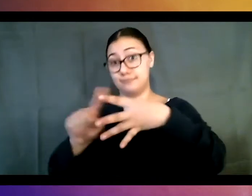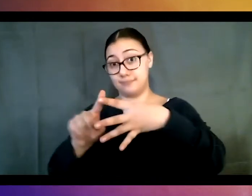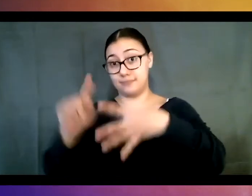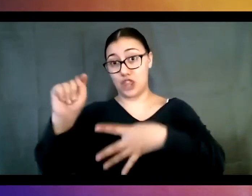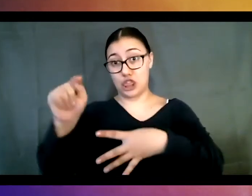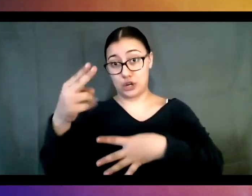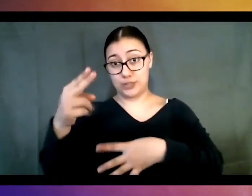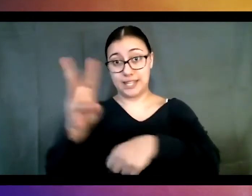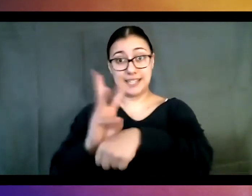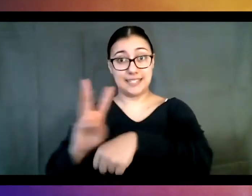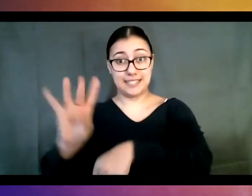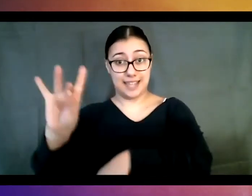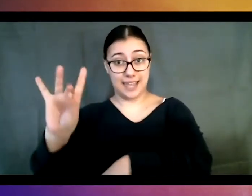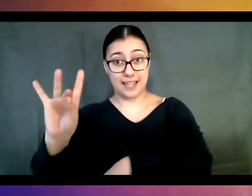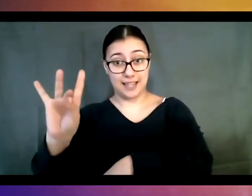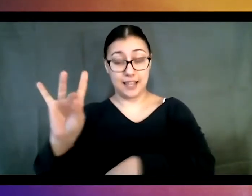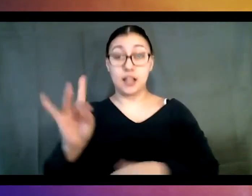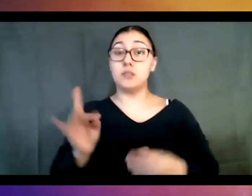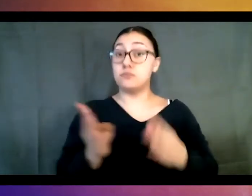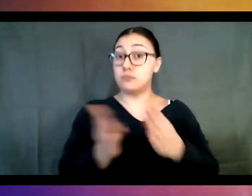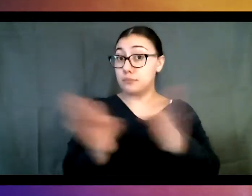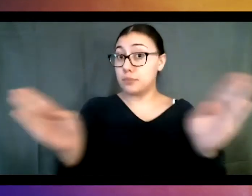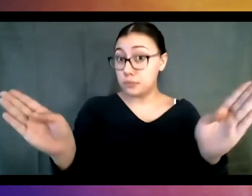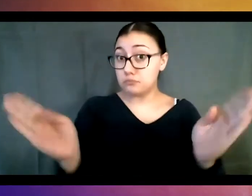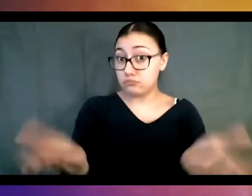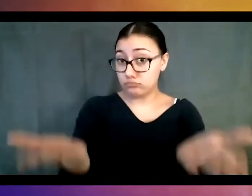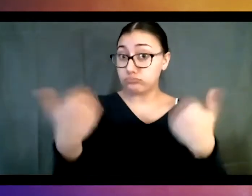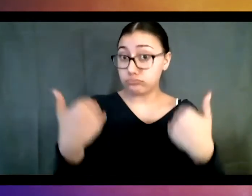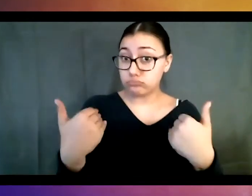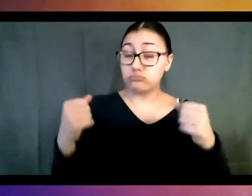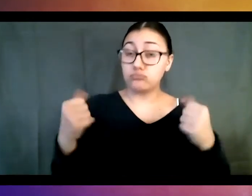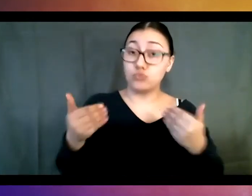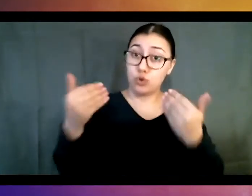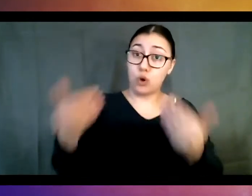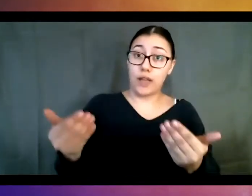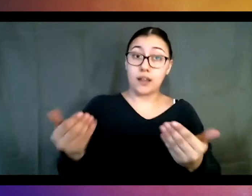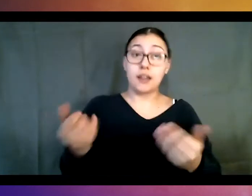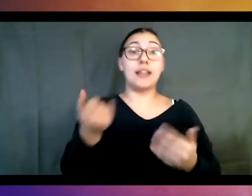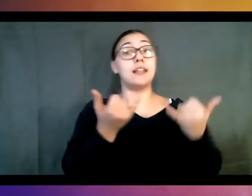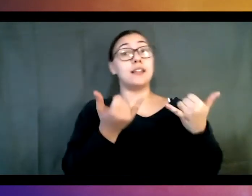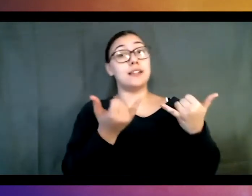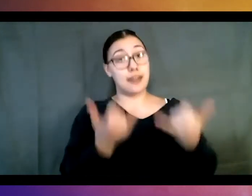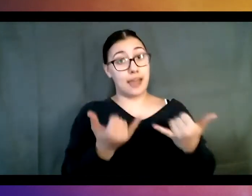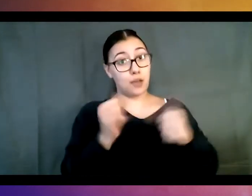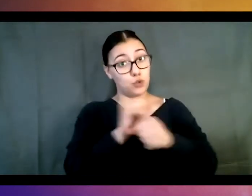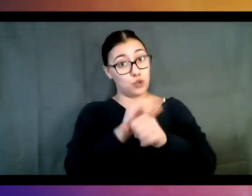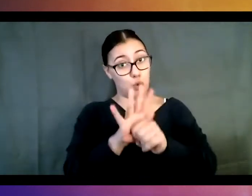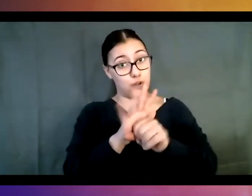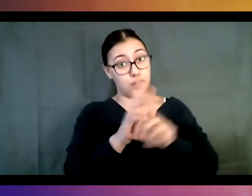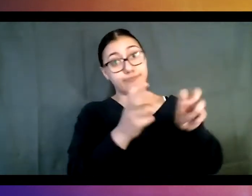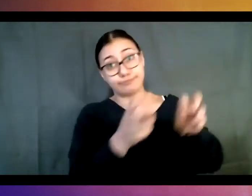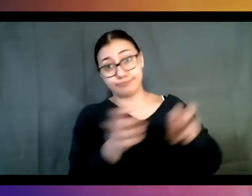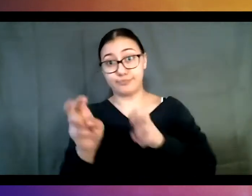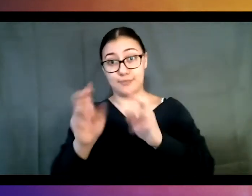During the pandemic, the meetings are held on Zoom, and the public can link to the Zoom through the city calendar,